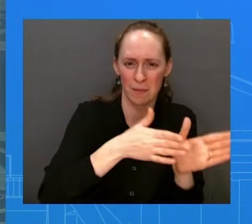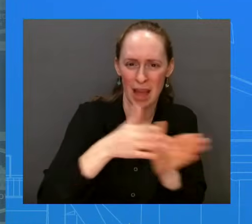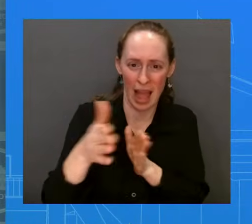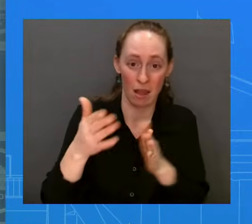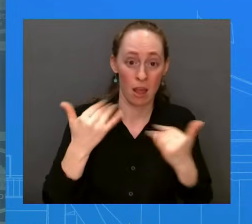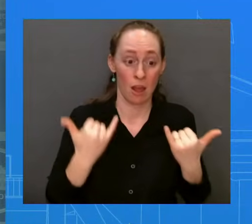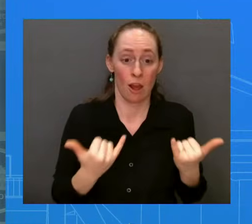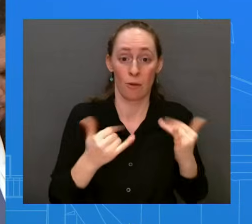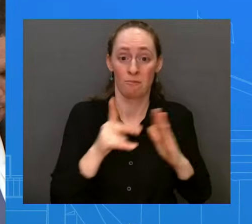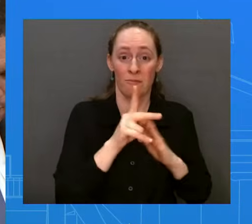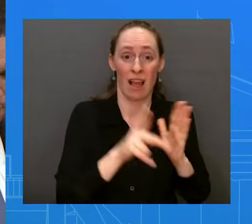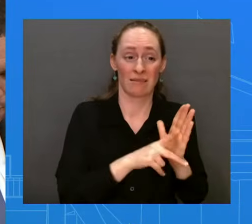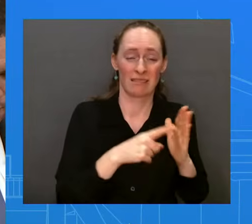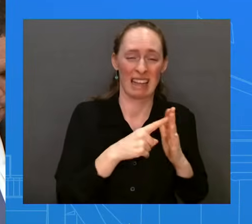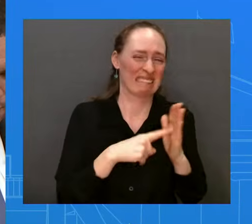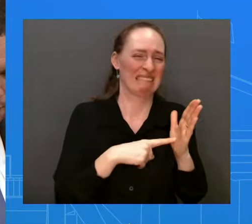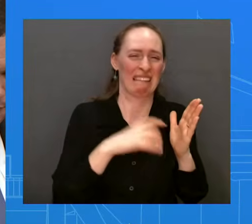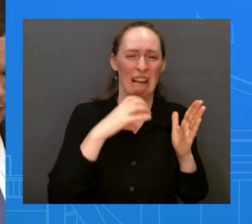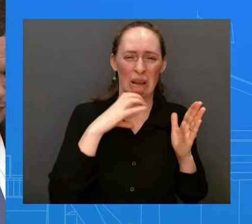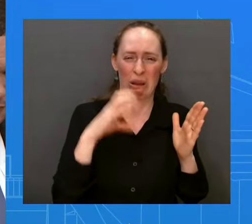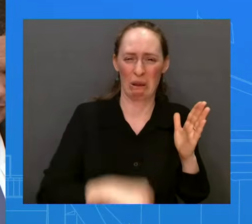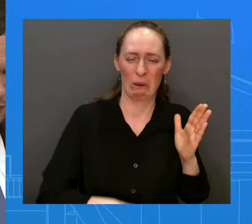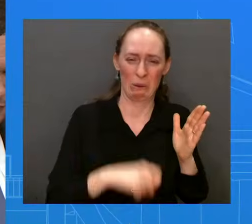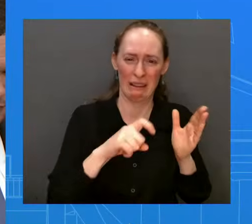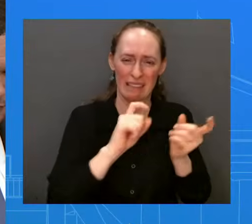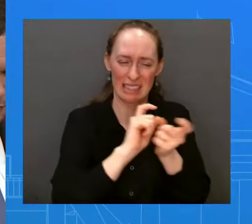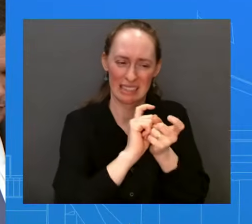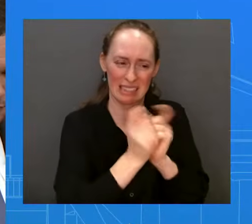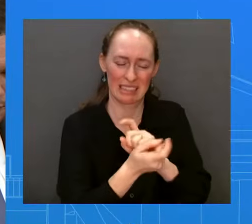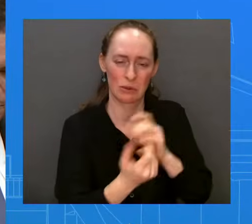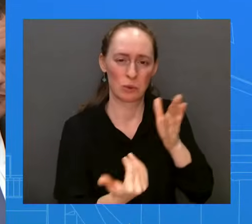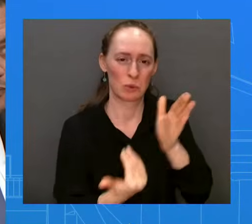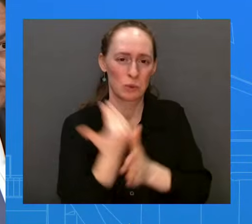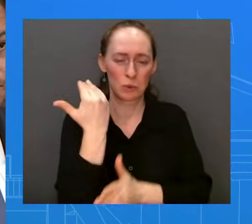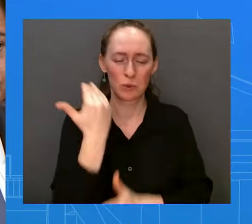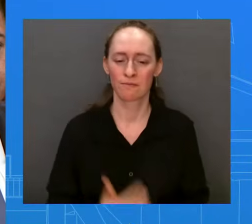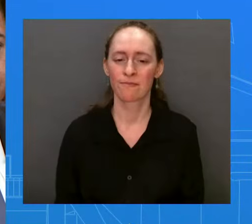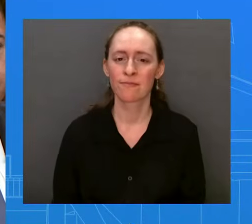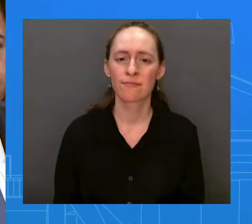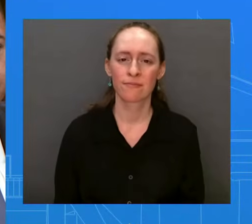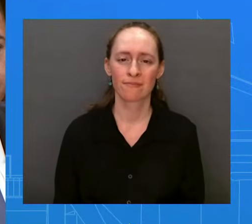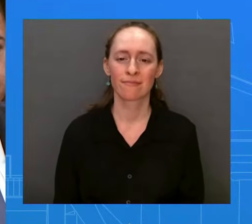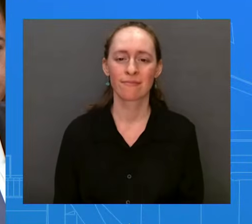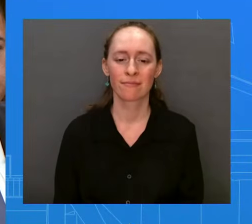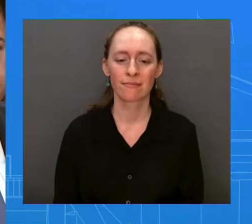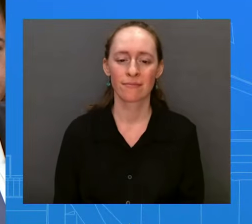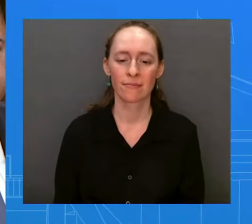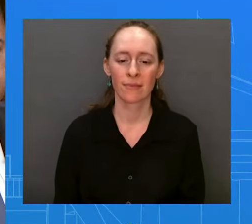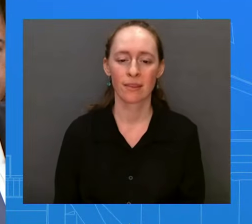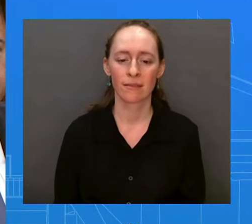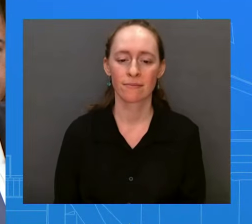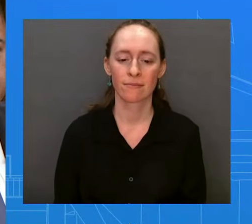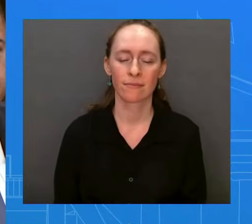There's no precedent for U.S. fighters taking down objects over U.S. territories, as far as I'm aware of. I guess my question is --